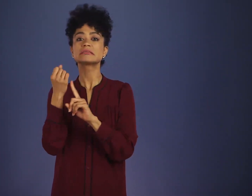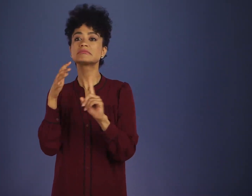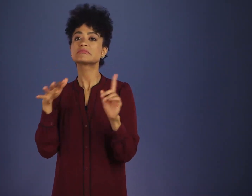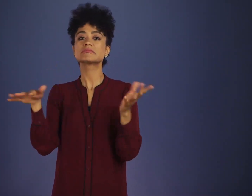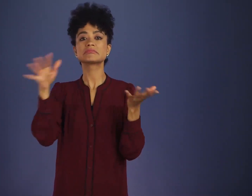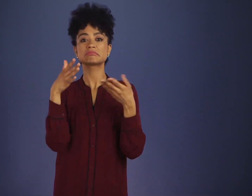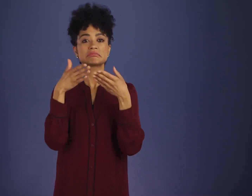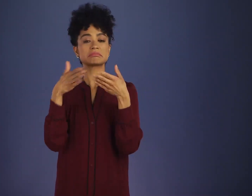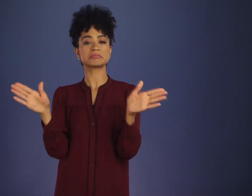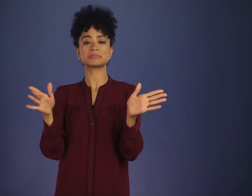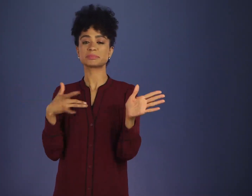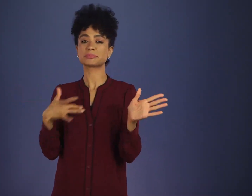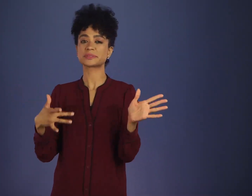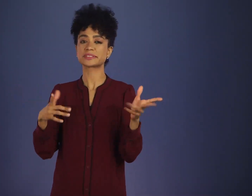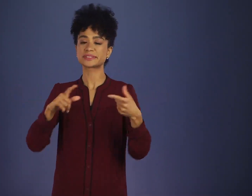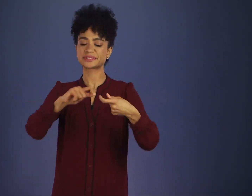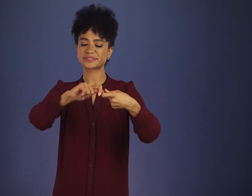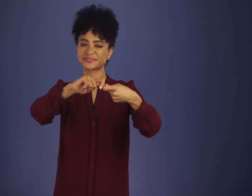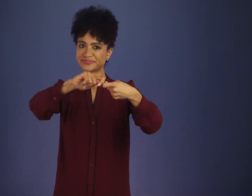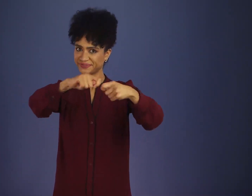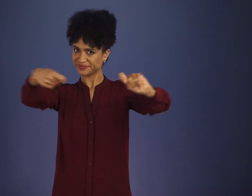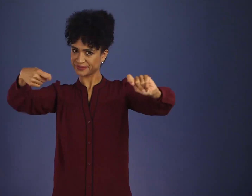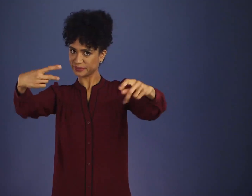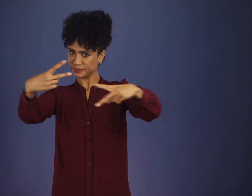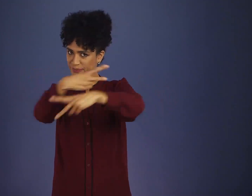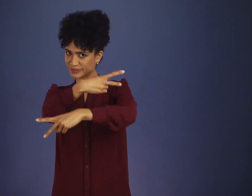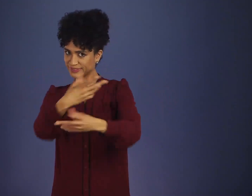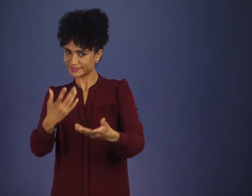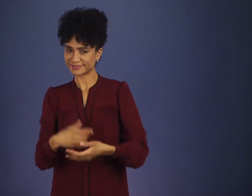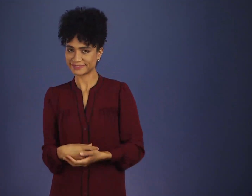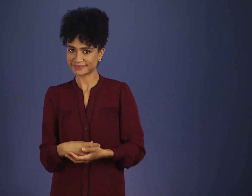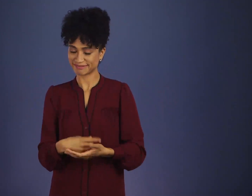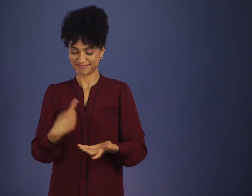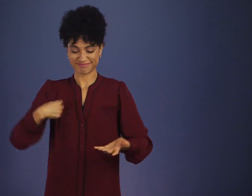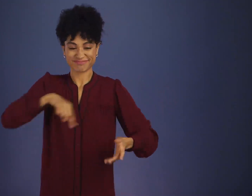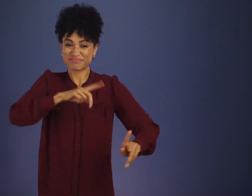and society at large that many of us have suffered the most.